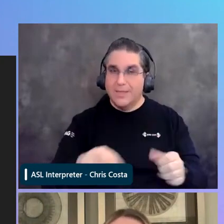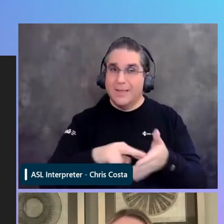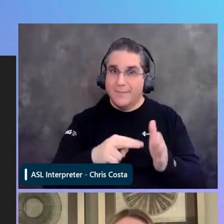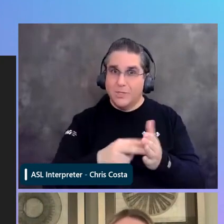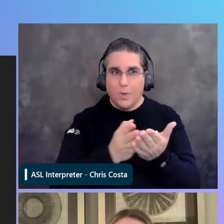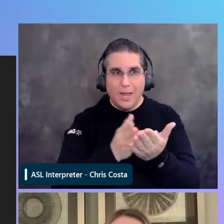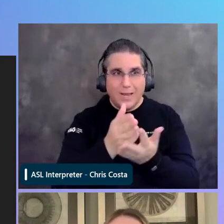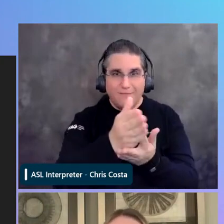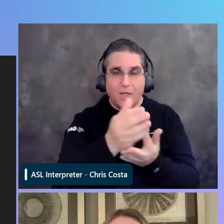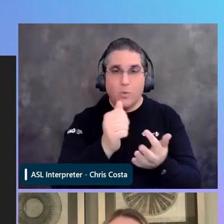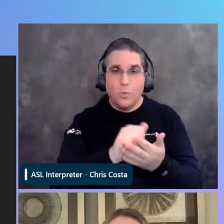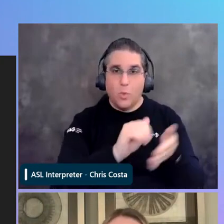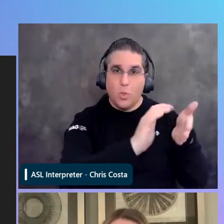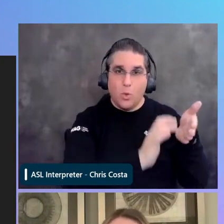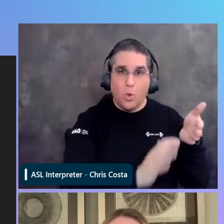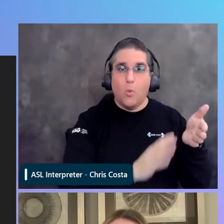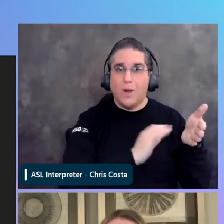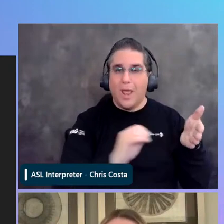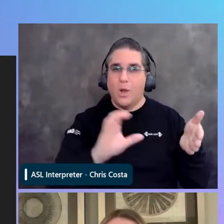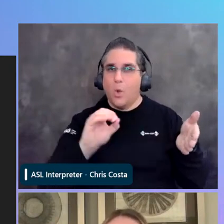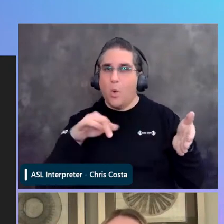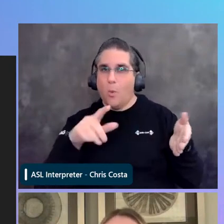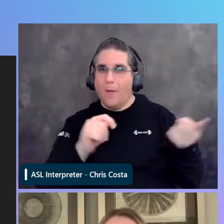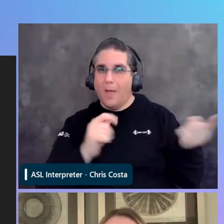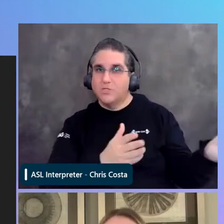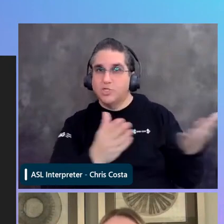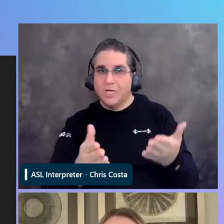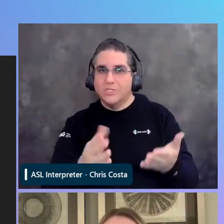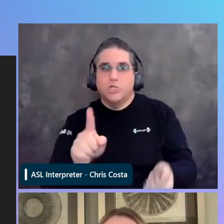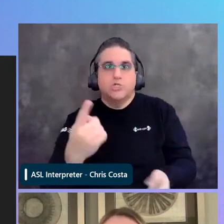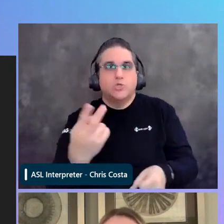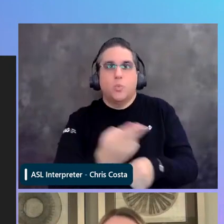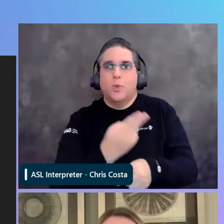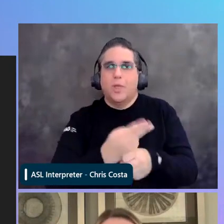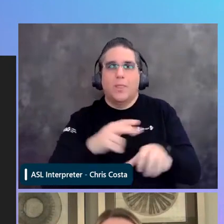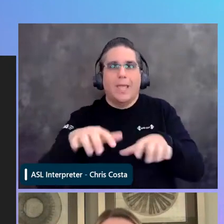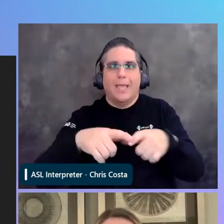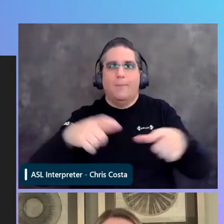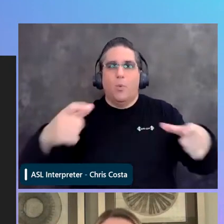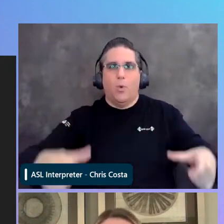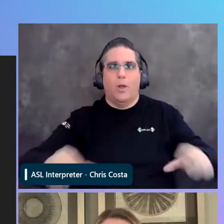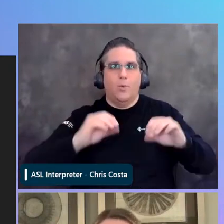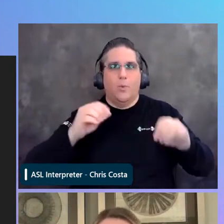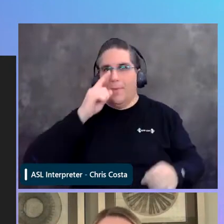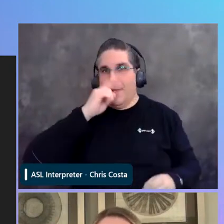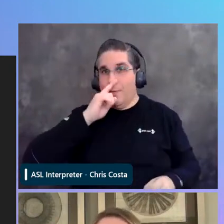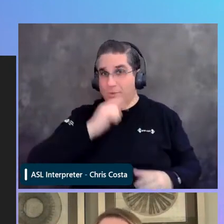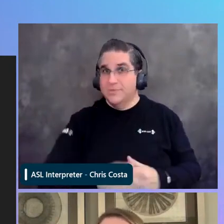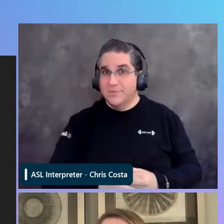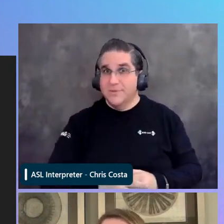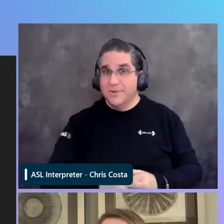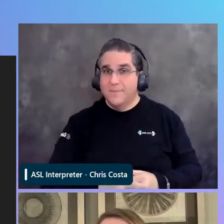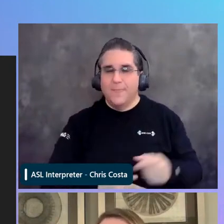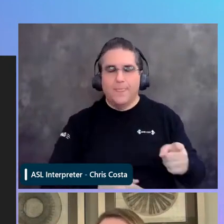solely on keyboard commands and shortcuts. This functionality is particularly beneficial for